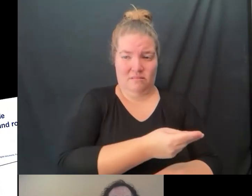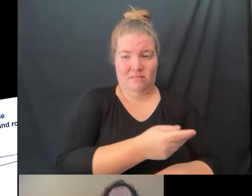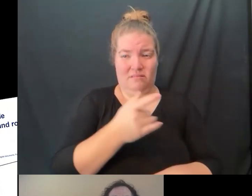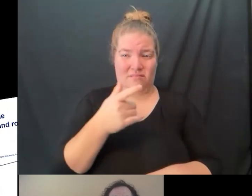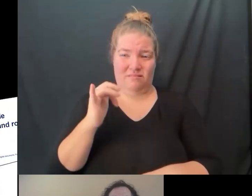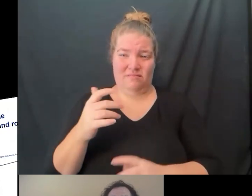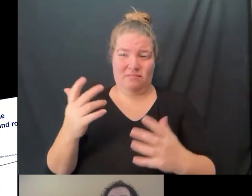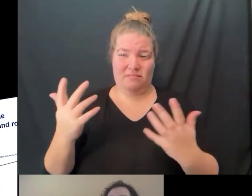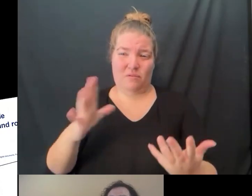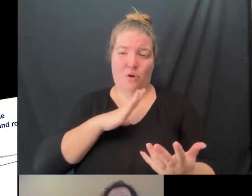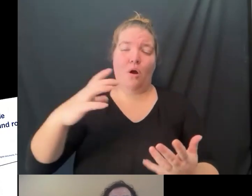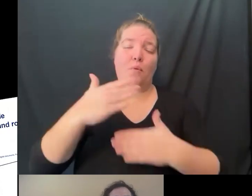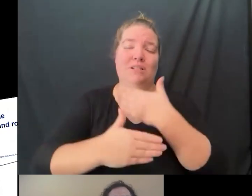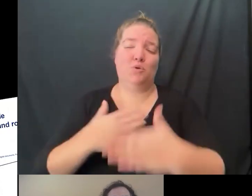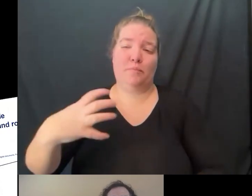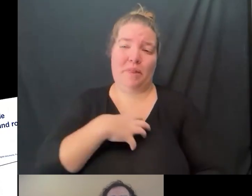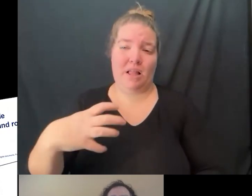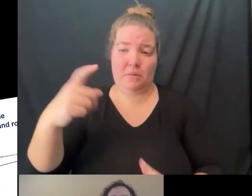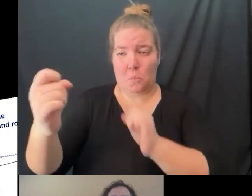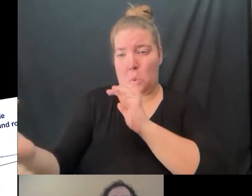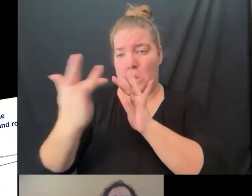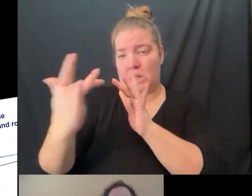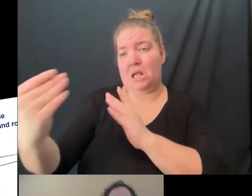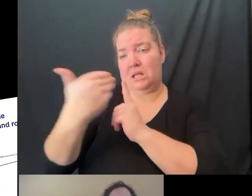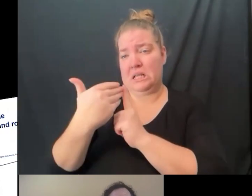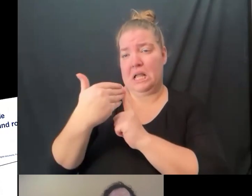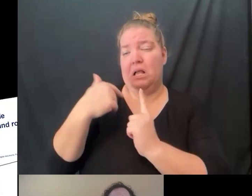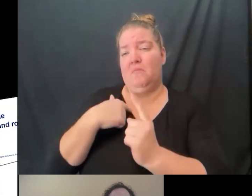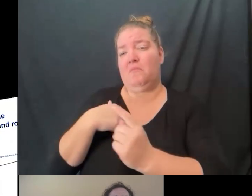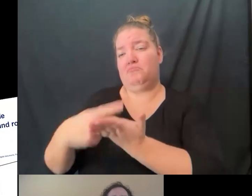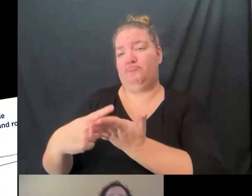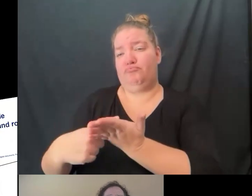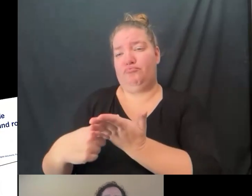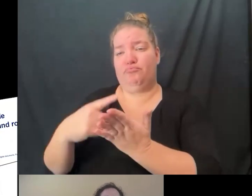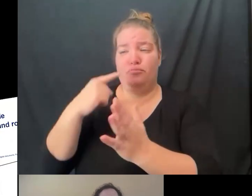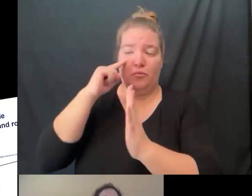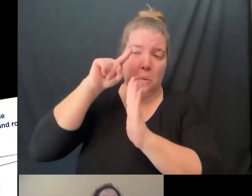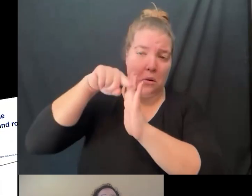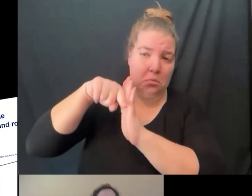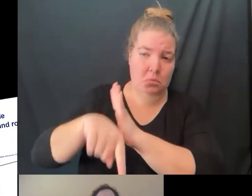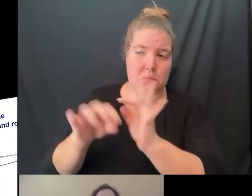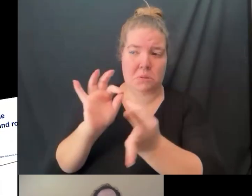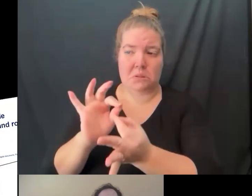So Solomon, if you want to contact us more directly and explain what could be confidential,